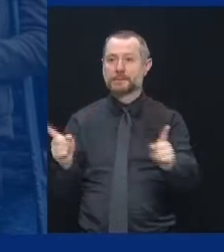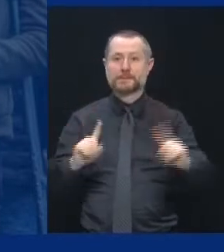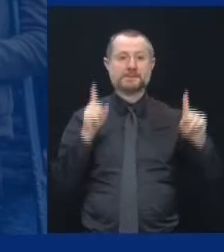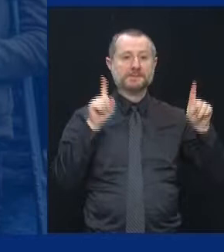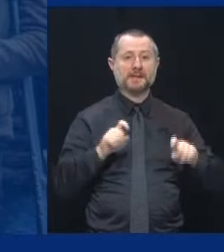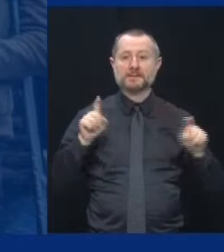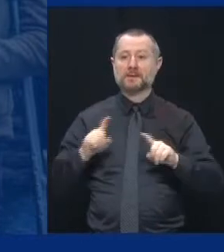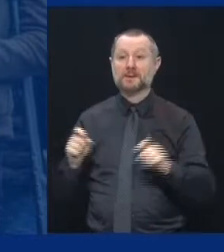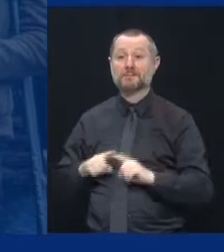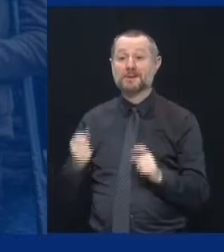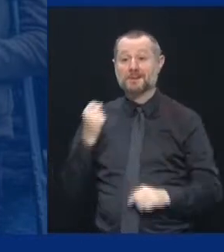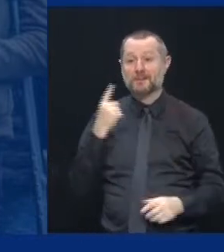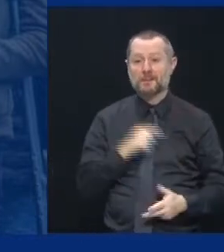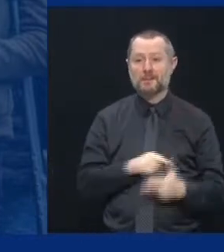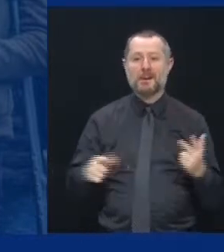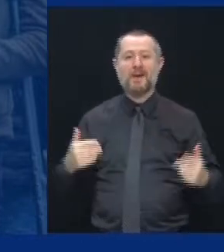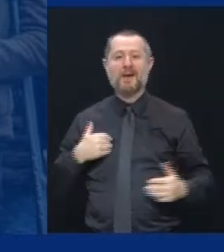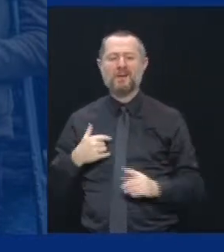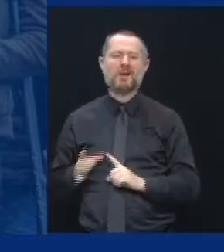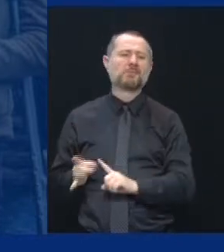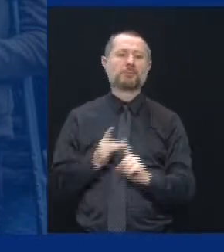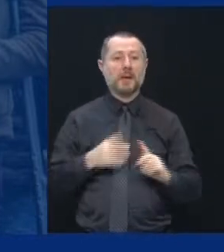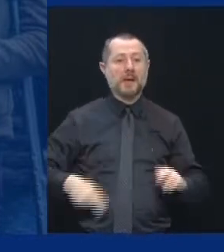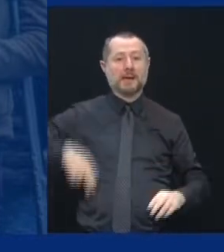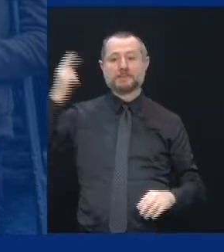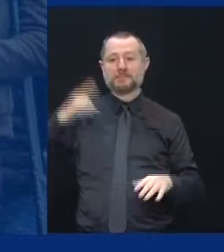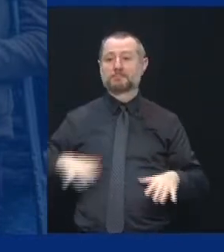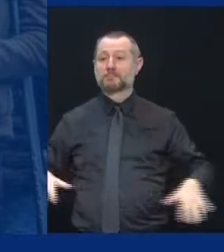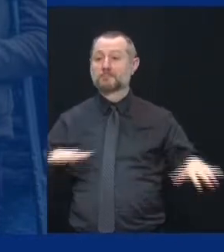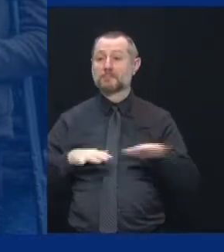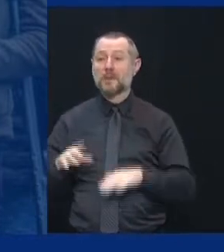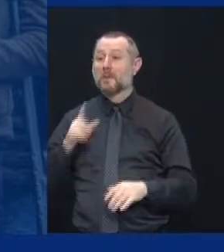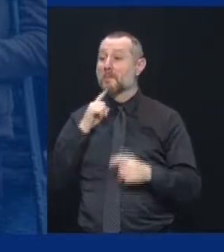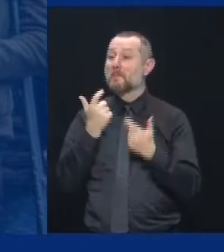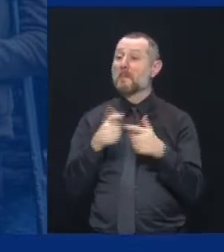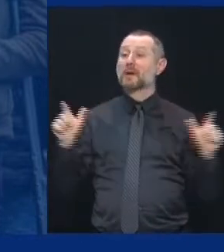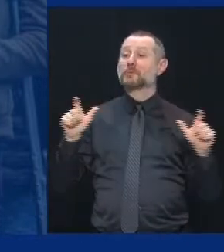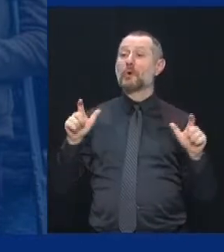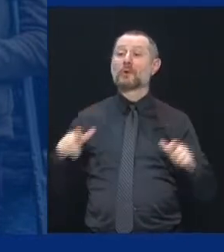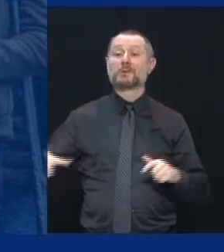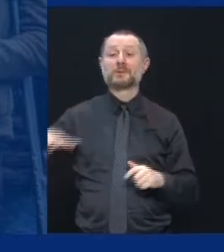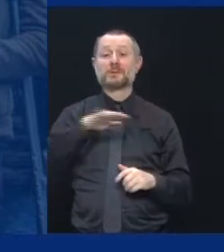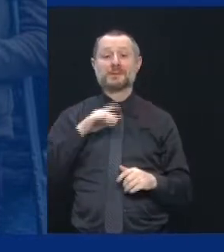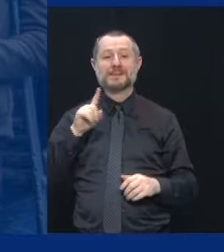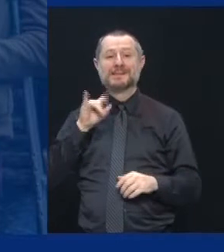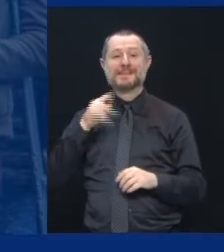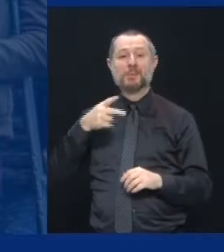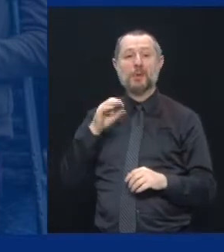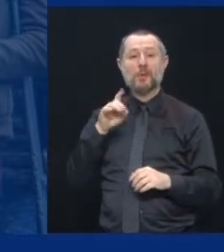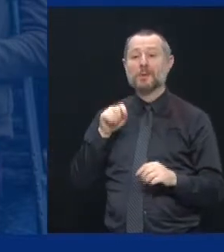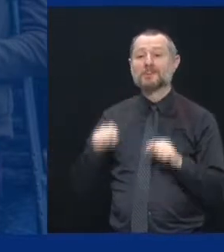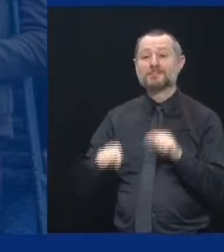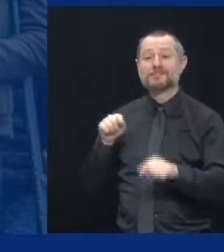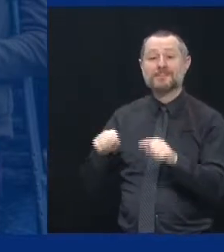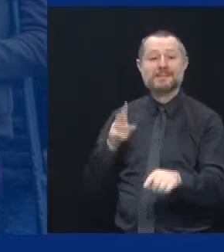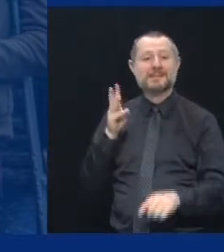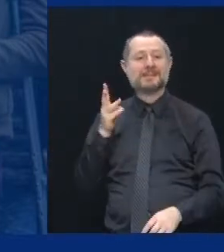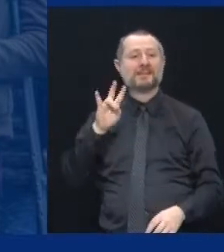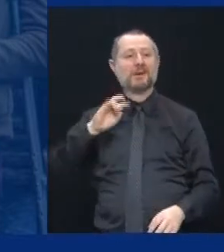HAD LESS ACCESS TO TESTING FOR THE VIRUS, EVEN THOUGH THEY HAD A HIGHER INFECTION RATE.